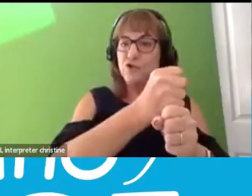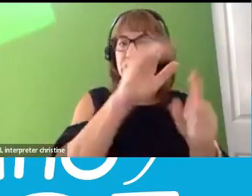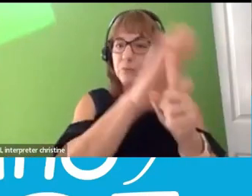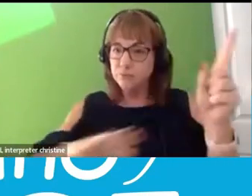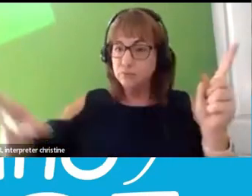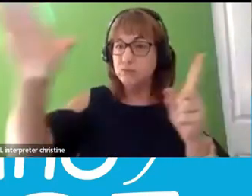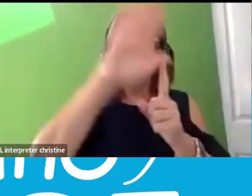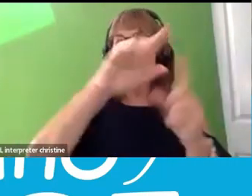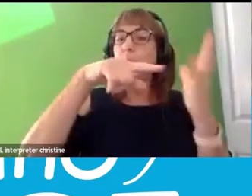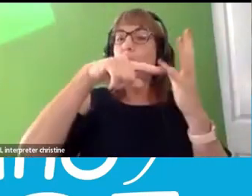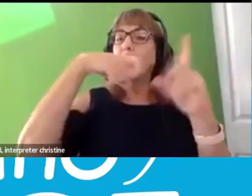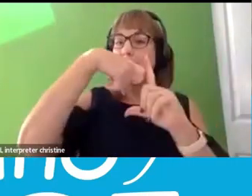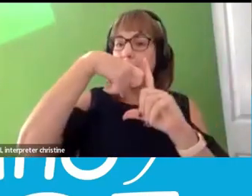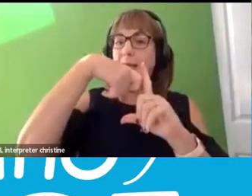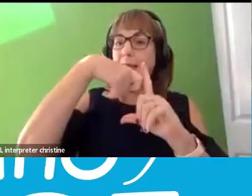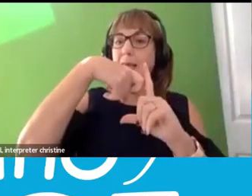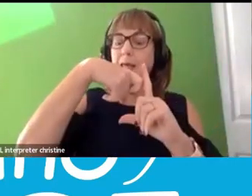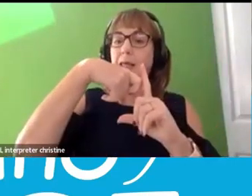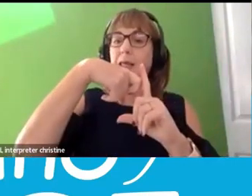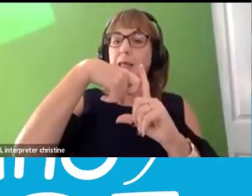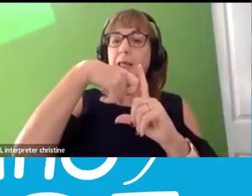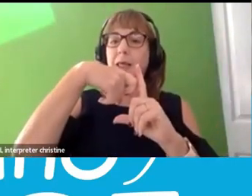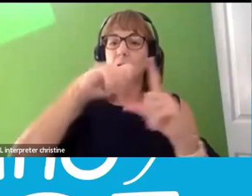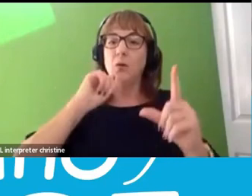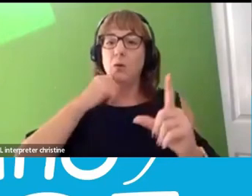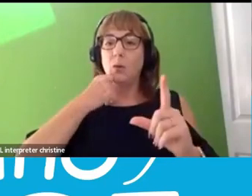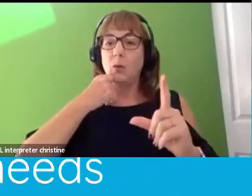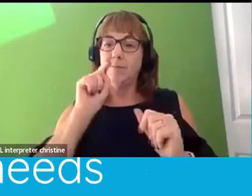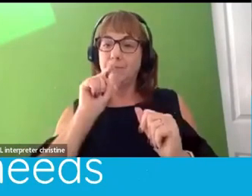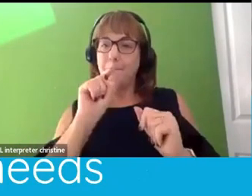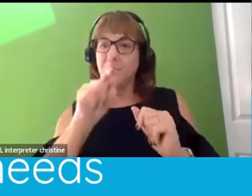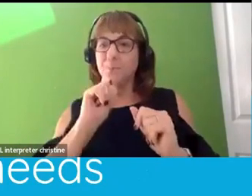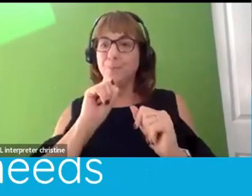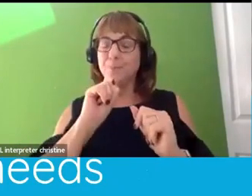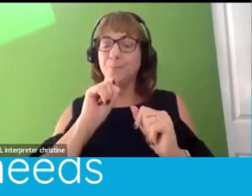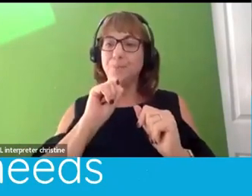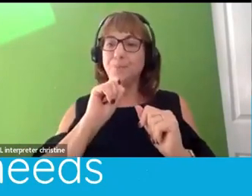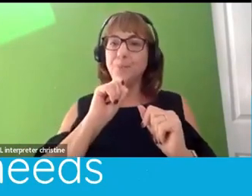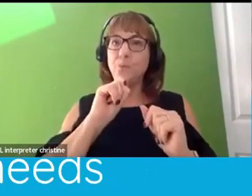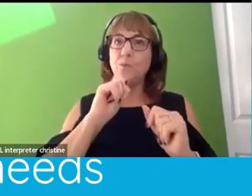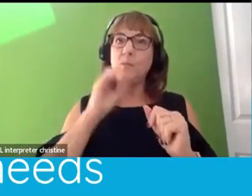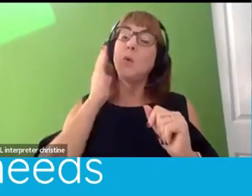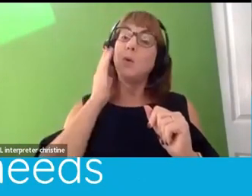Quickly, it's just gonna click on for us there we go. So when we look at additional needs and